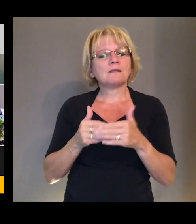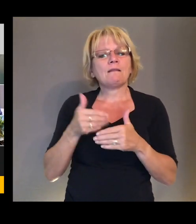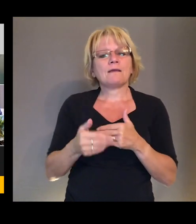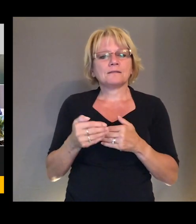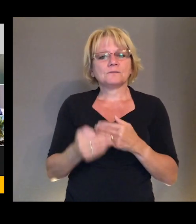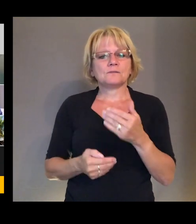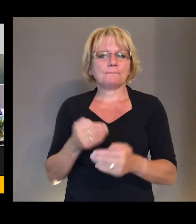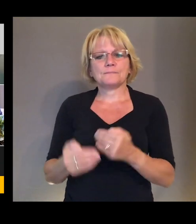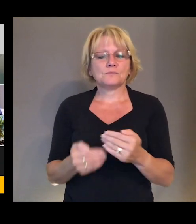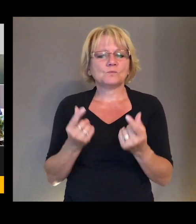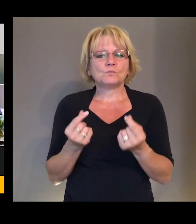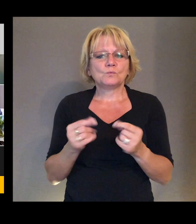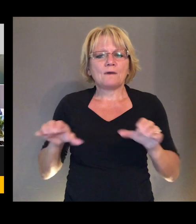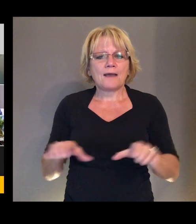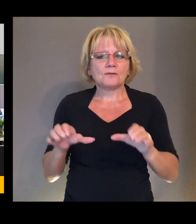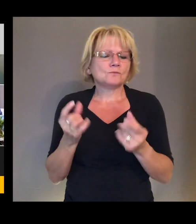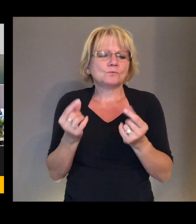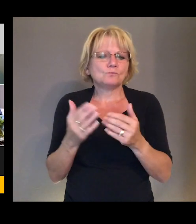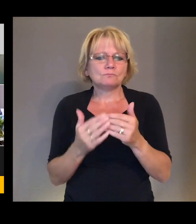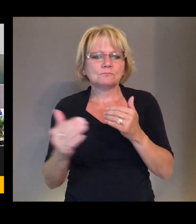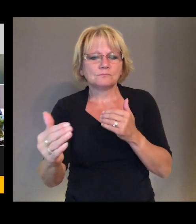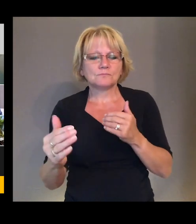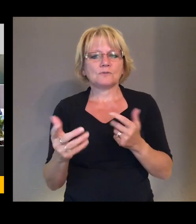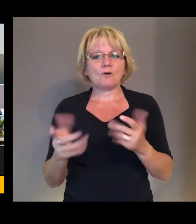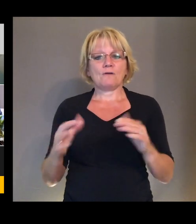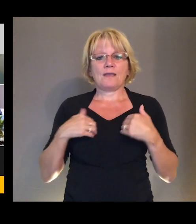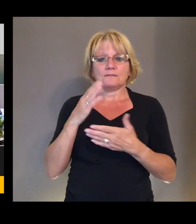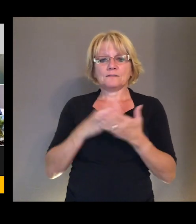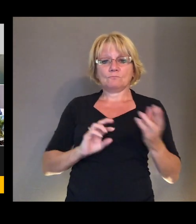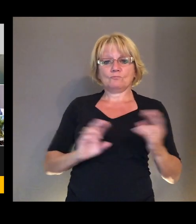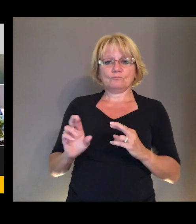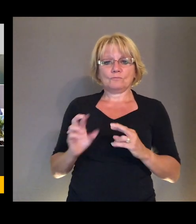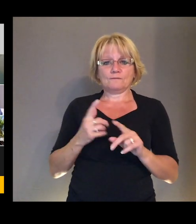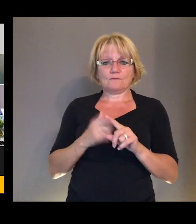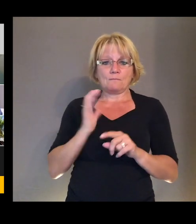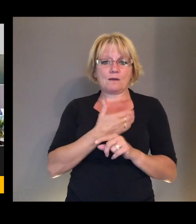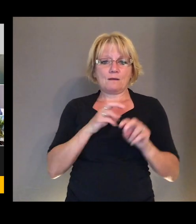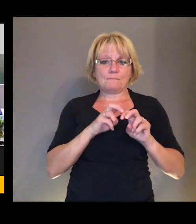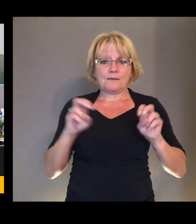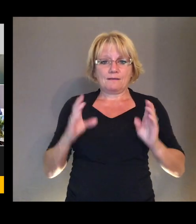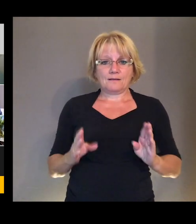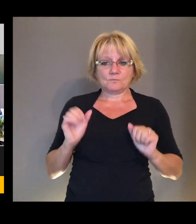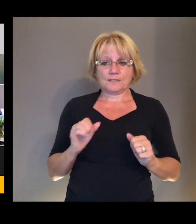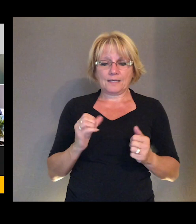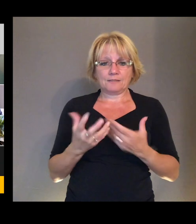And then we'll end up with next steps, actionable items. So our panelists have prepared some of those for us that we can take and use